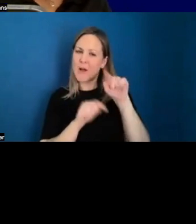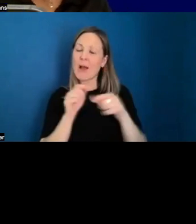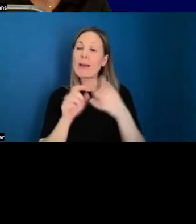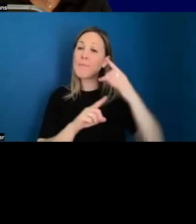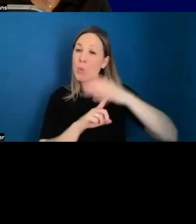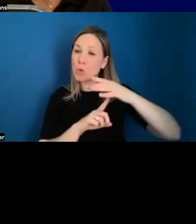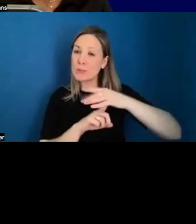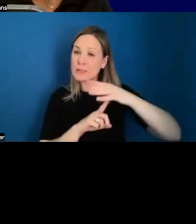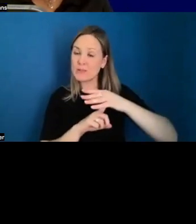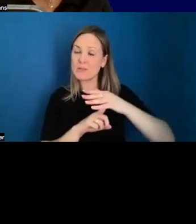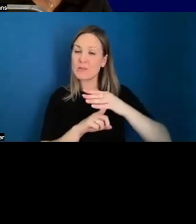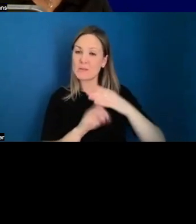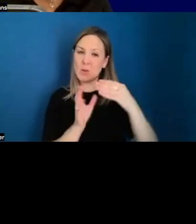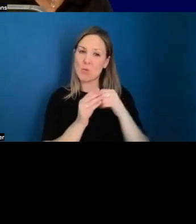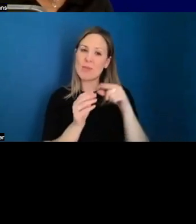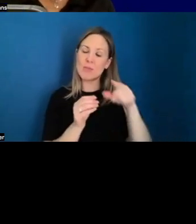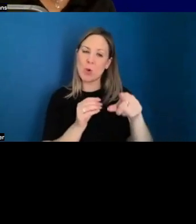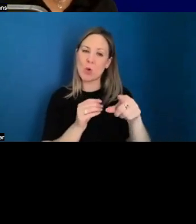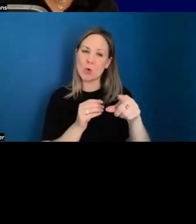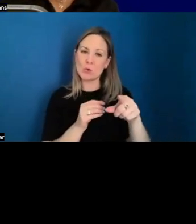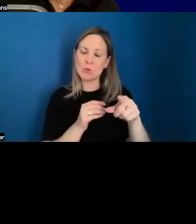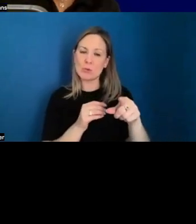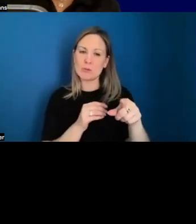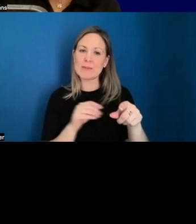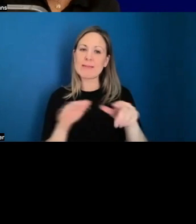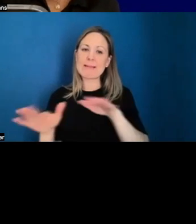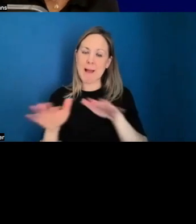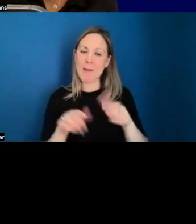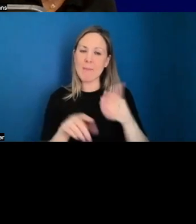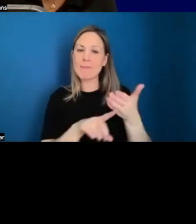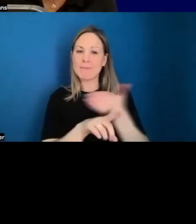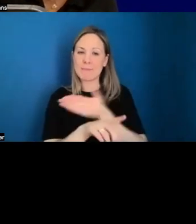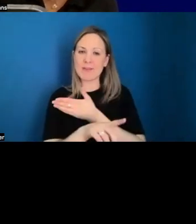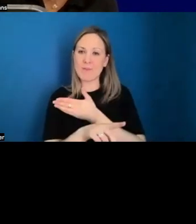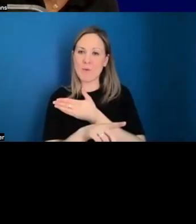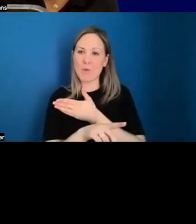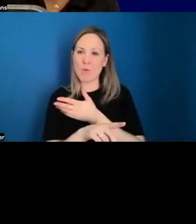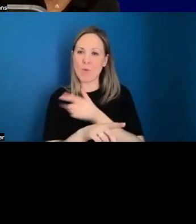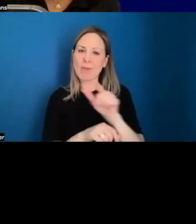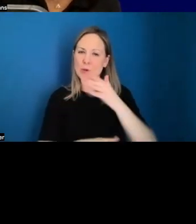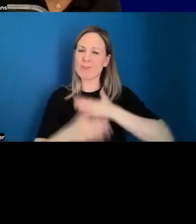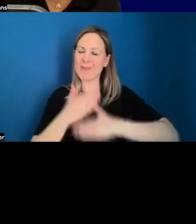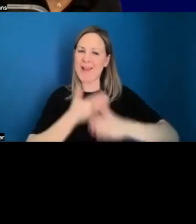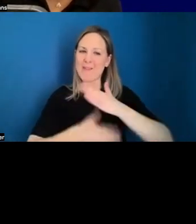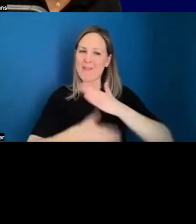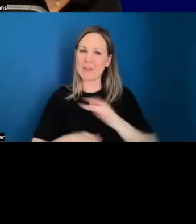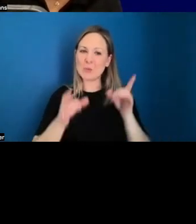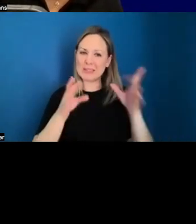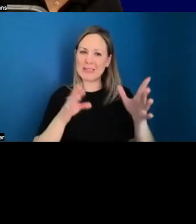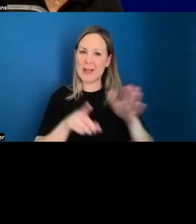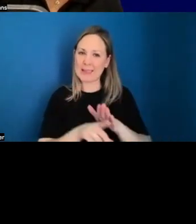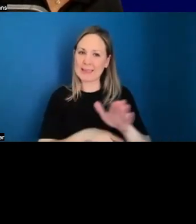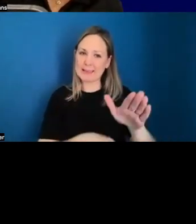in those periods of calm prior to instigating it, when the behaviours were starting.